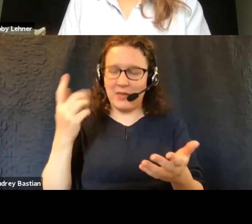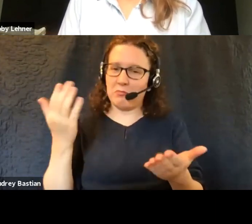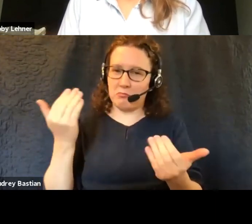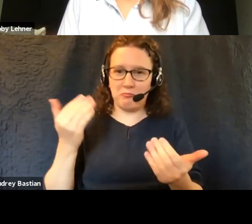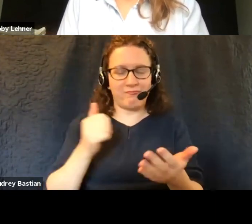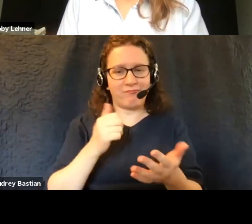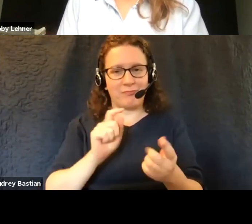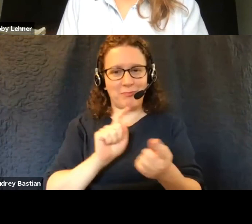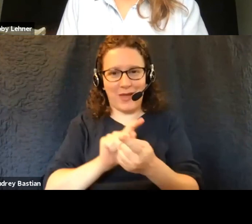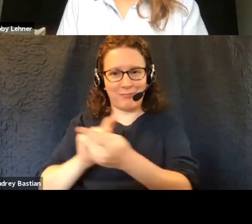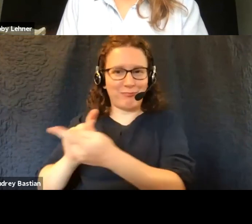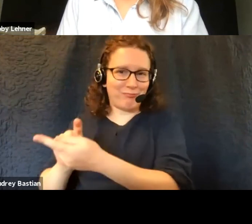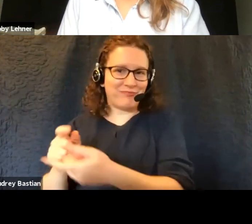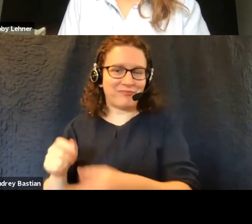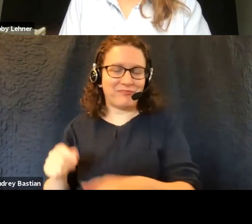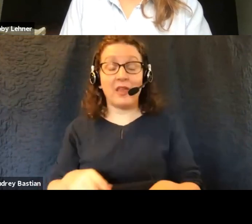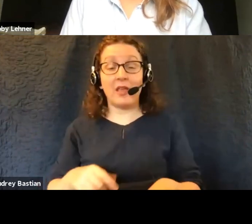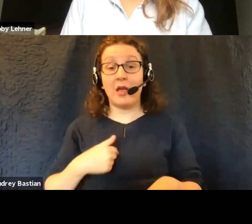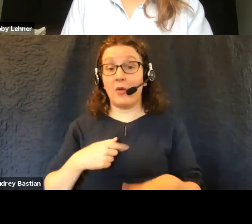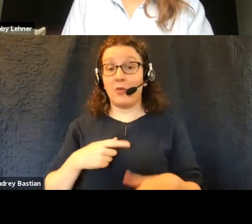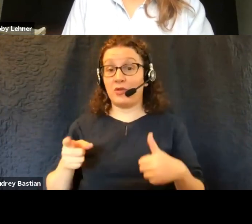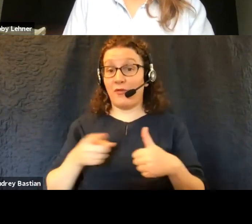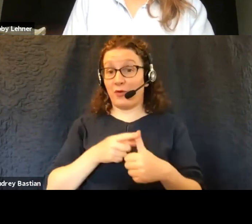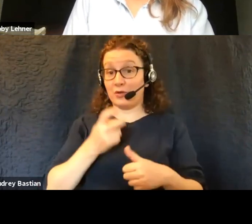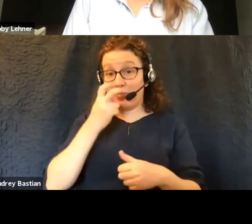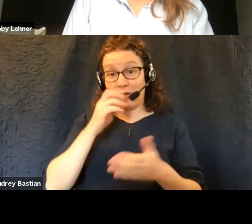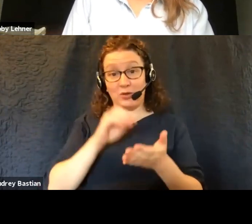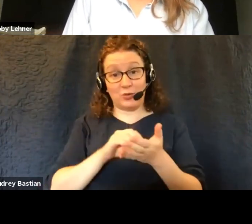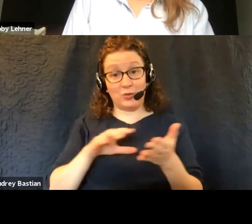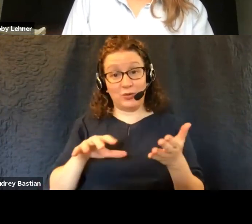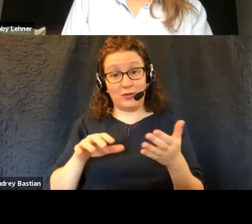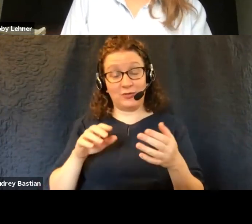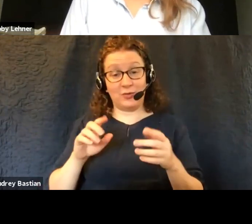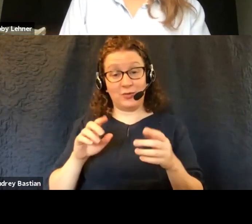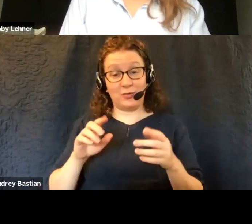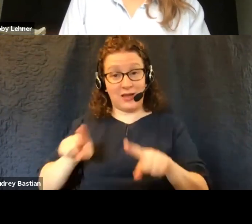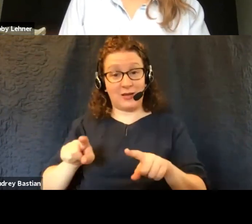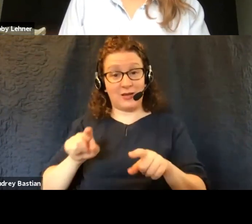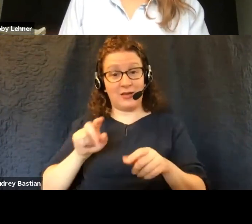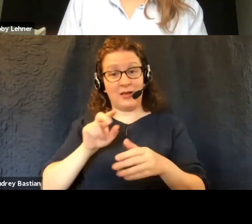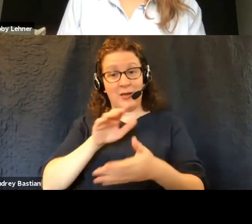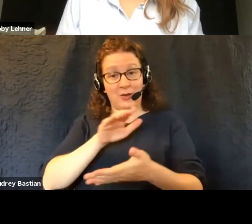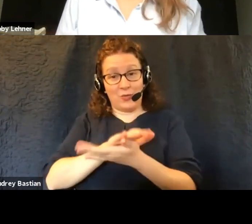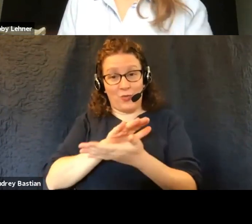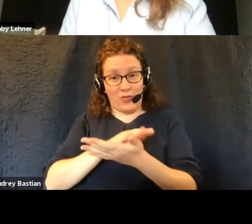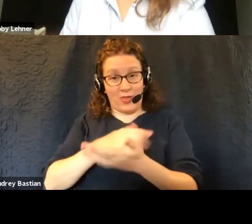student that attended the school where I went to, so it was definitely something that I